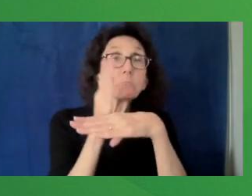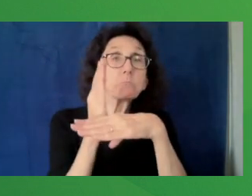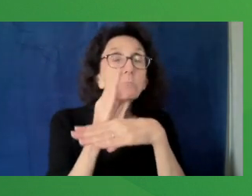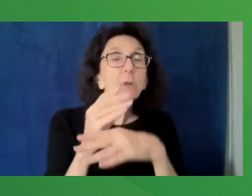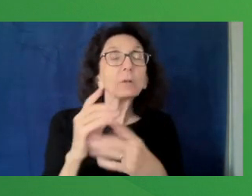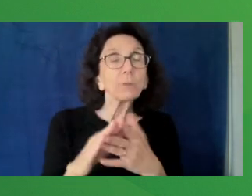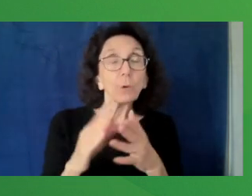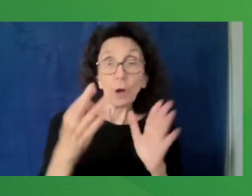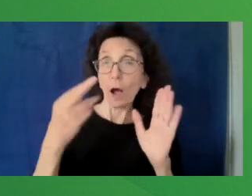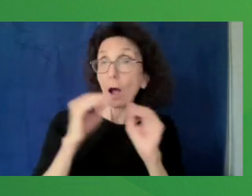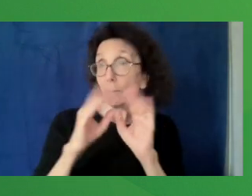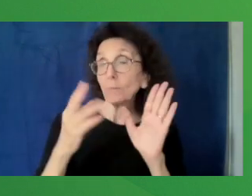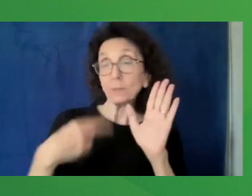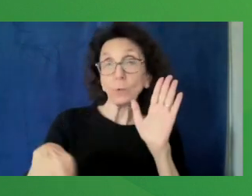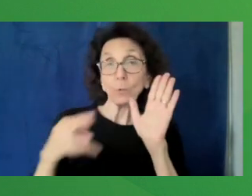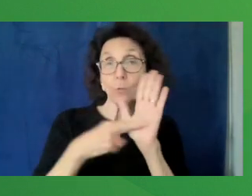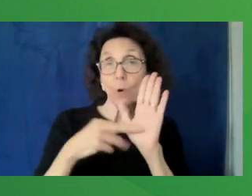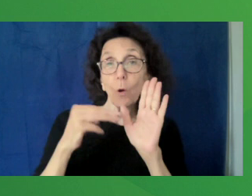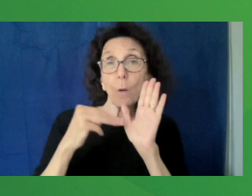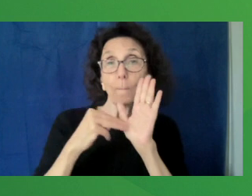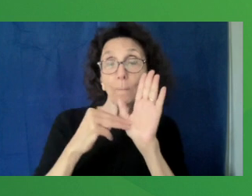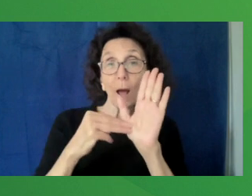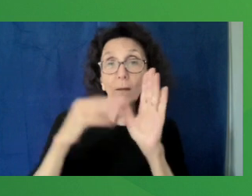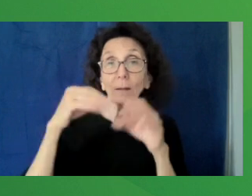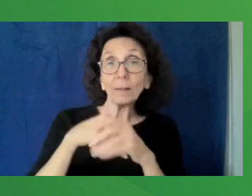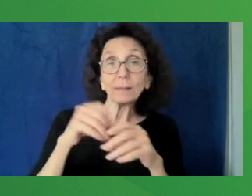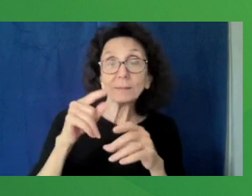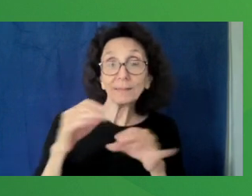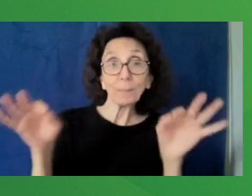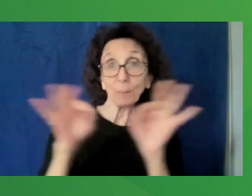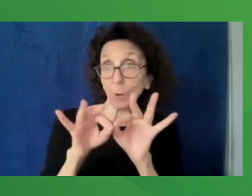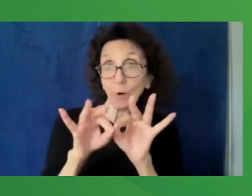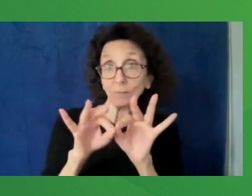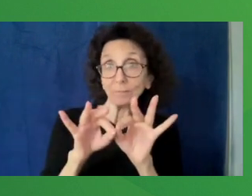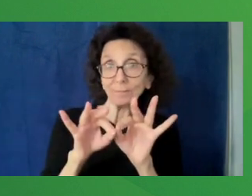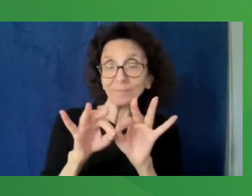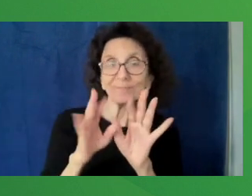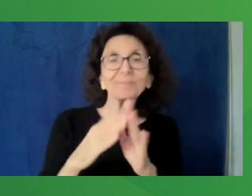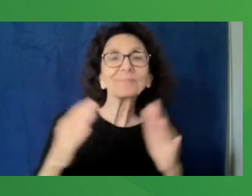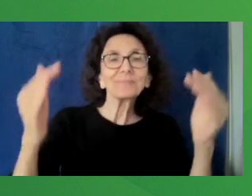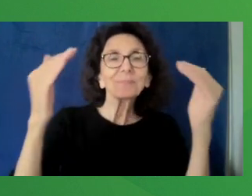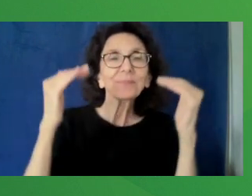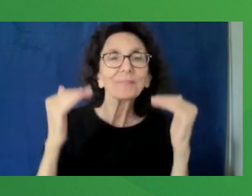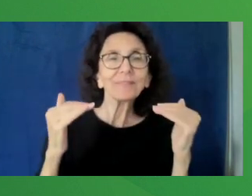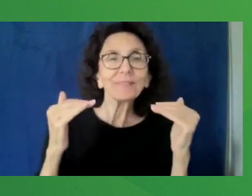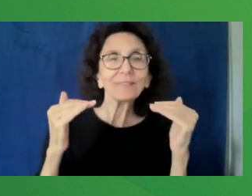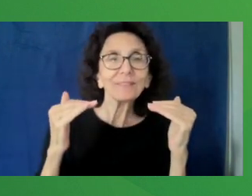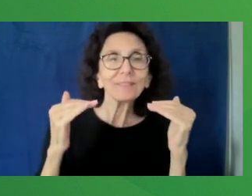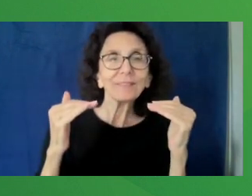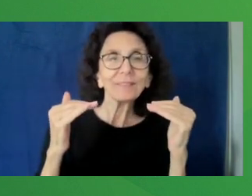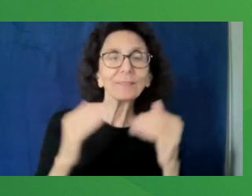an important part of this project. Thank you. If you'll move to the next slide. Big part and an